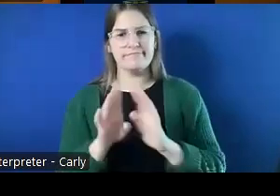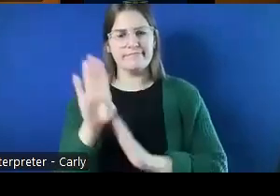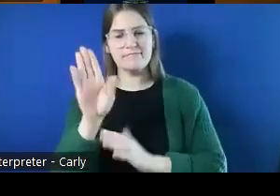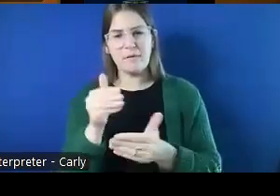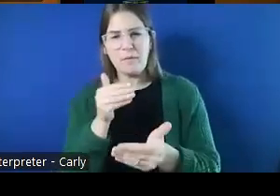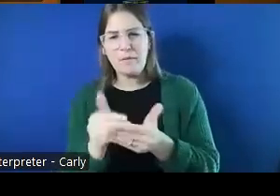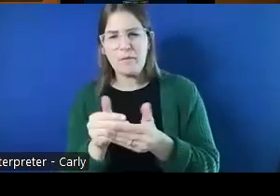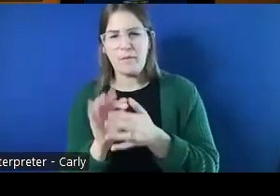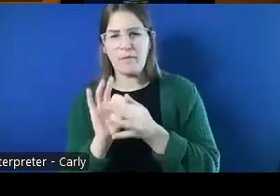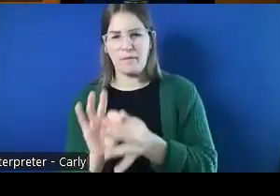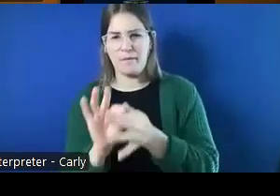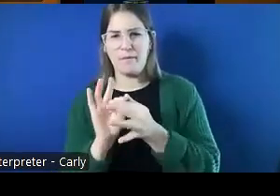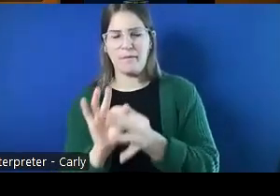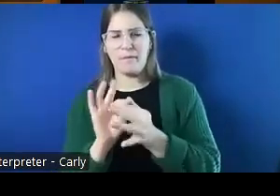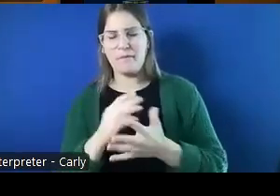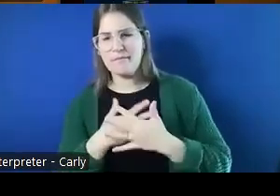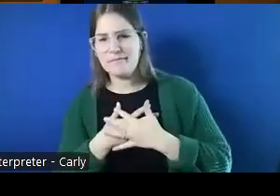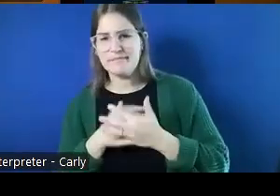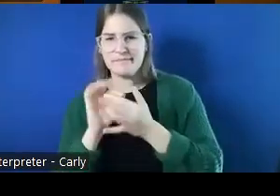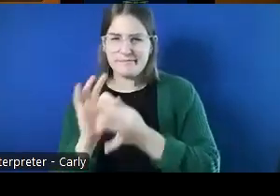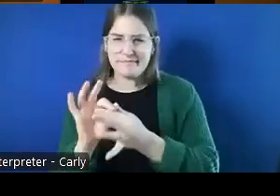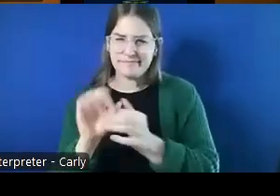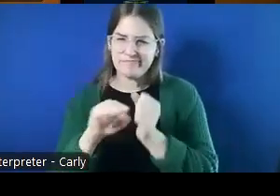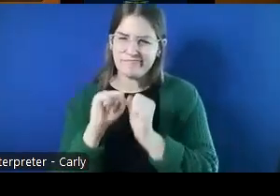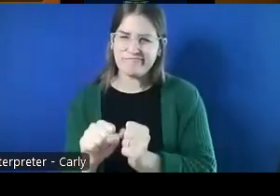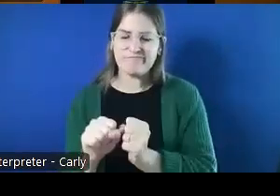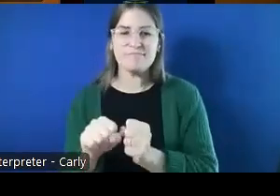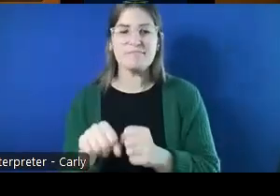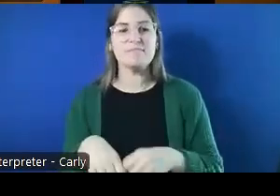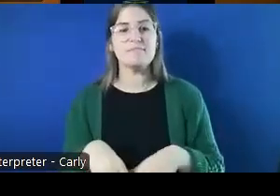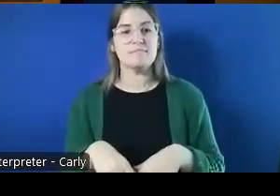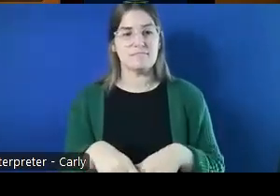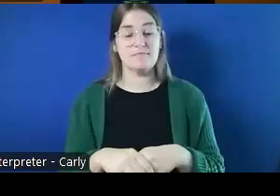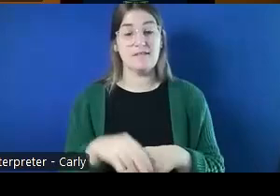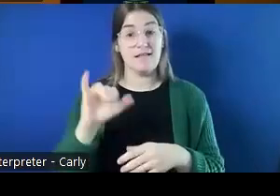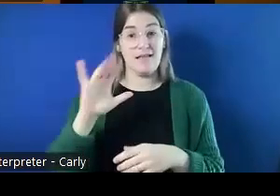connection between the patient and caregiver um as mechanisms to hopefully reduce some of these